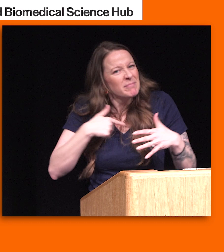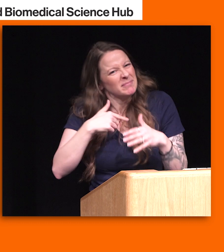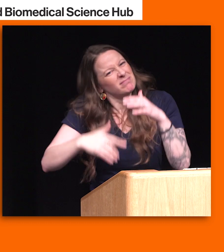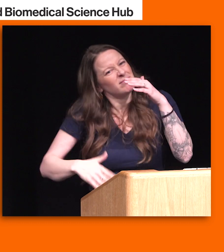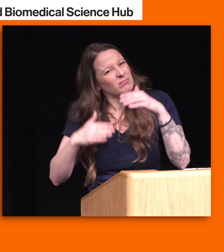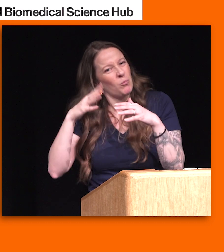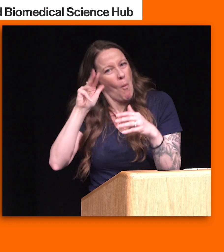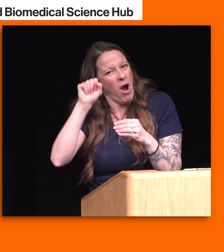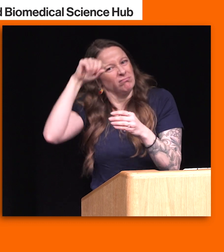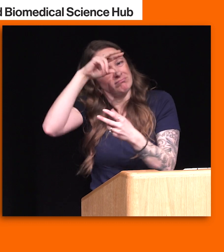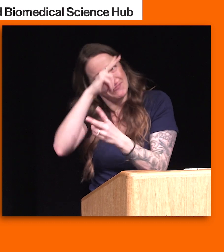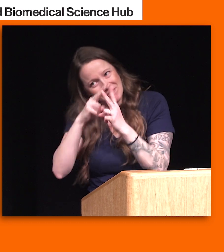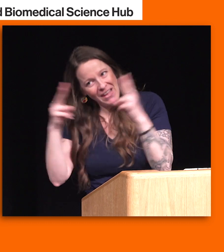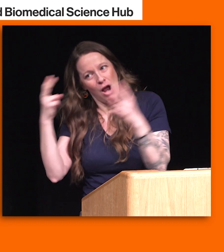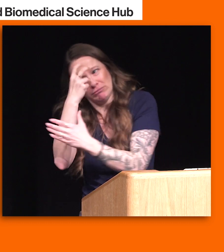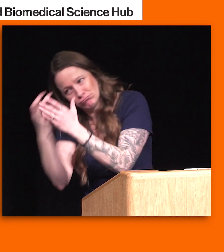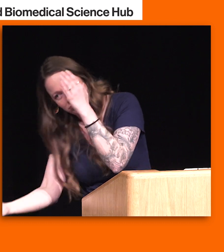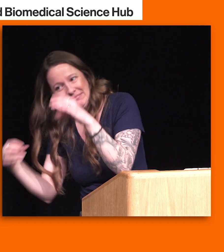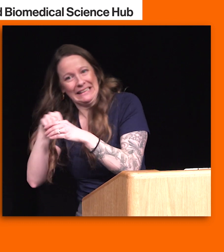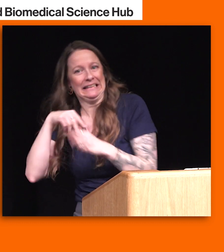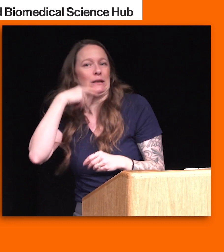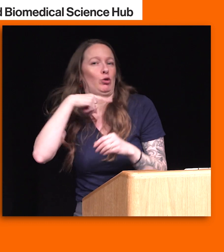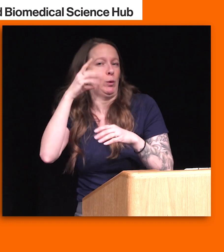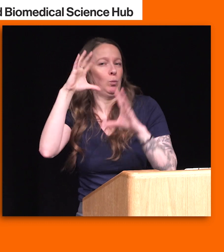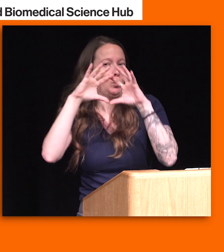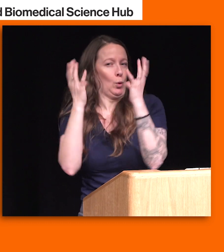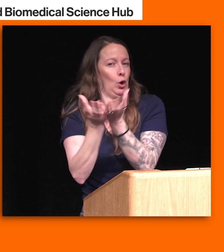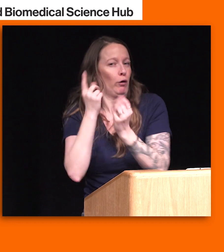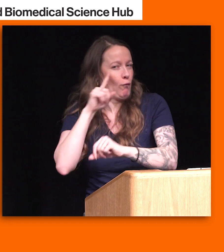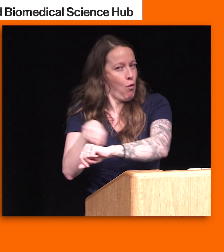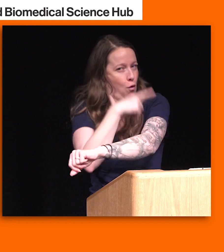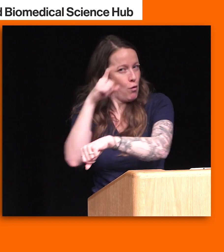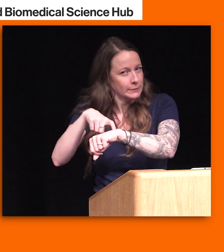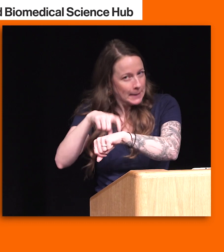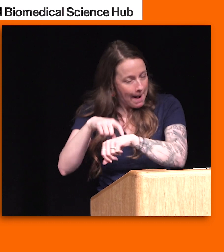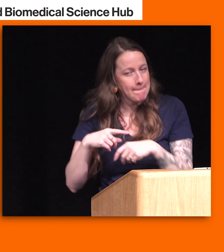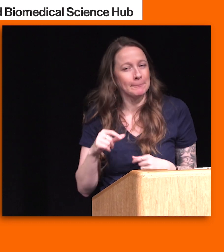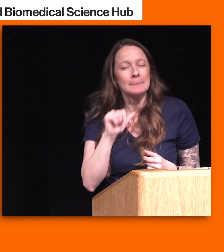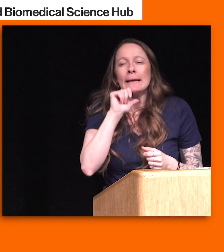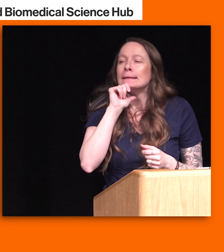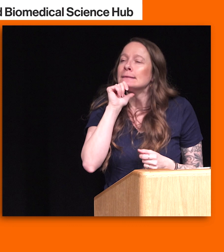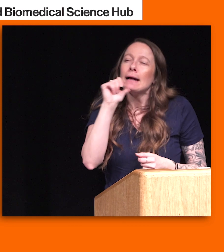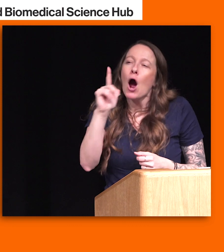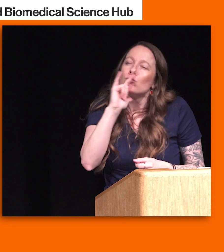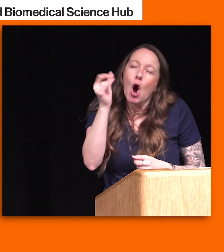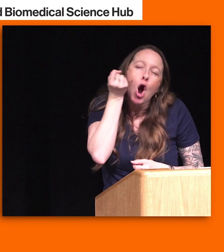So...I was very immersed in the hearing world for a long time.